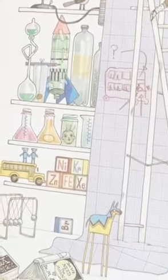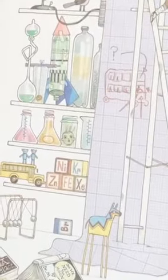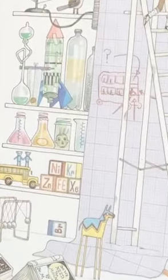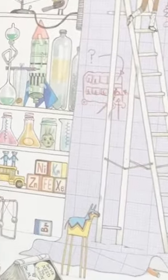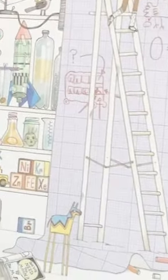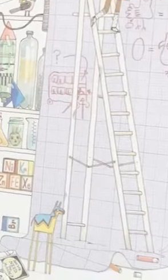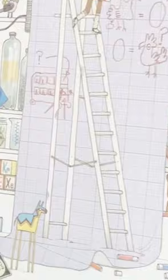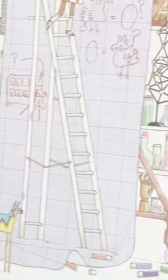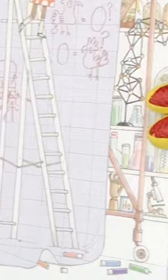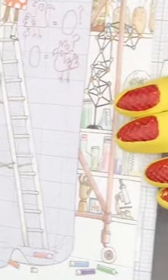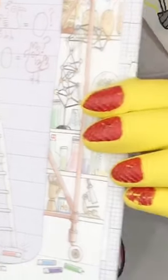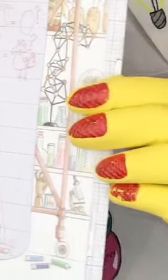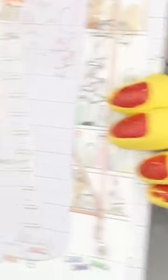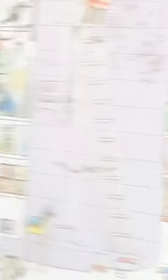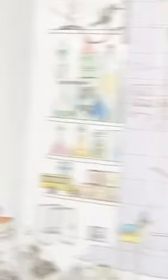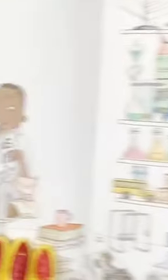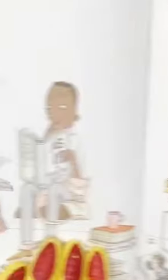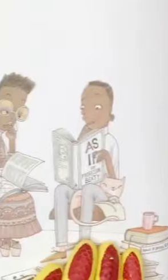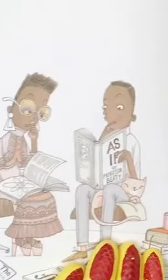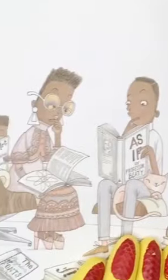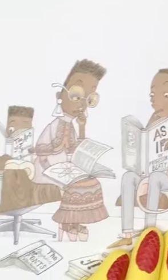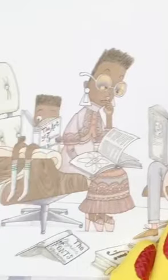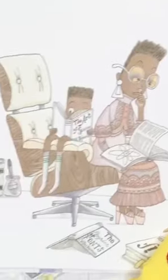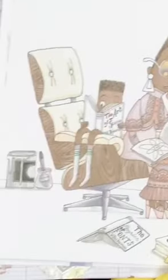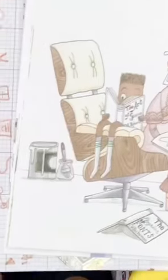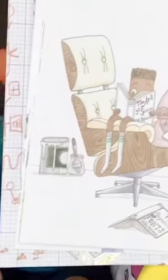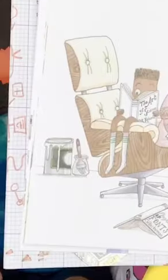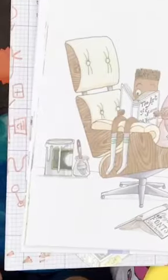Here they are doing the science experiments.